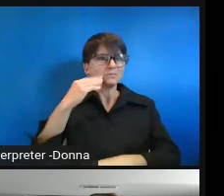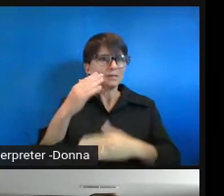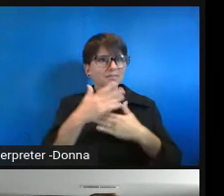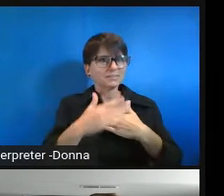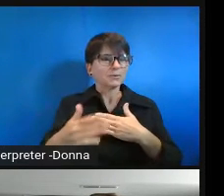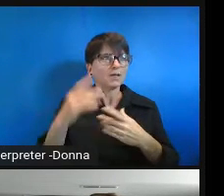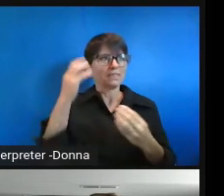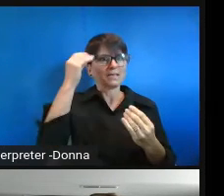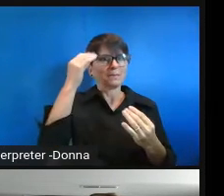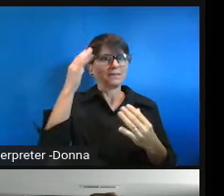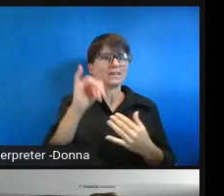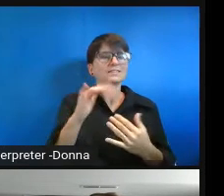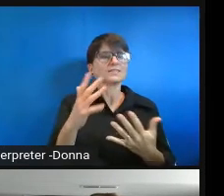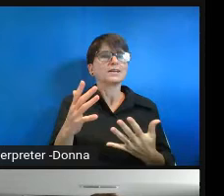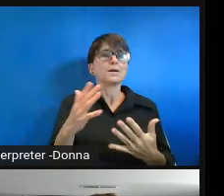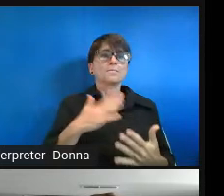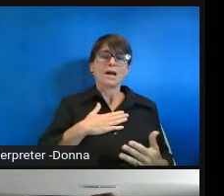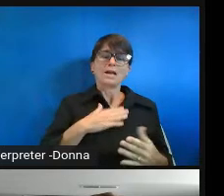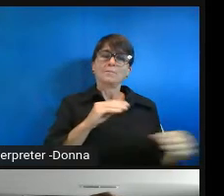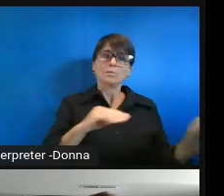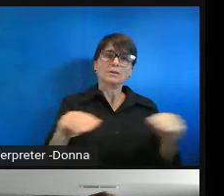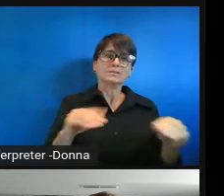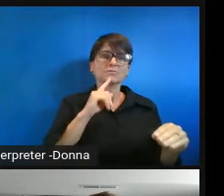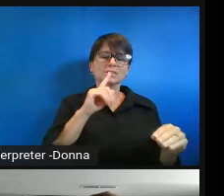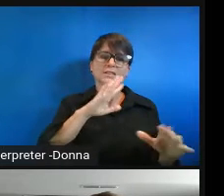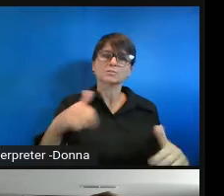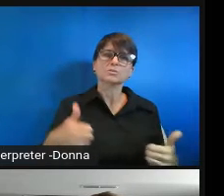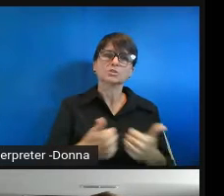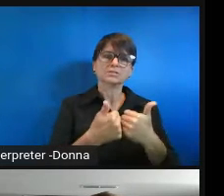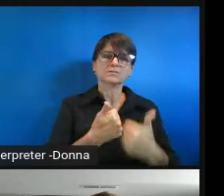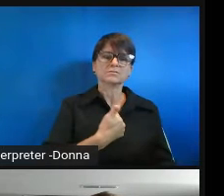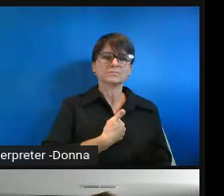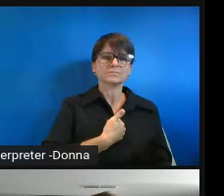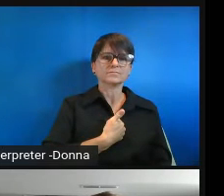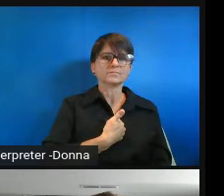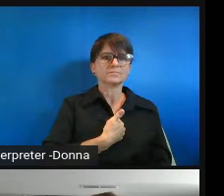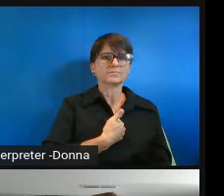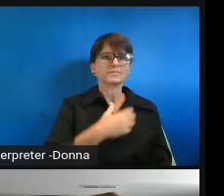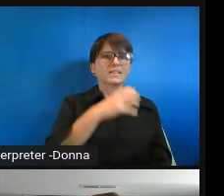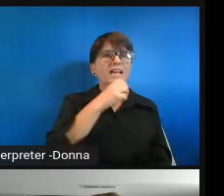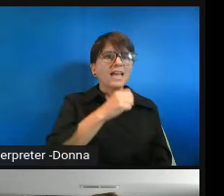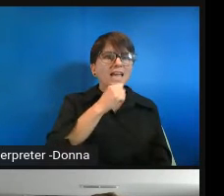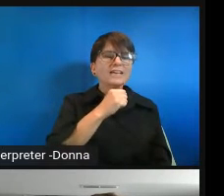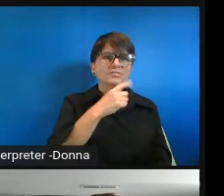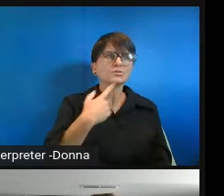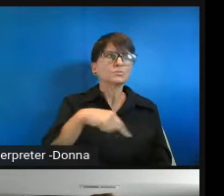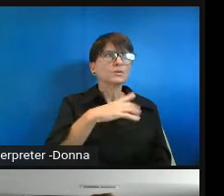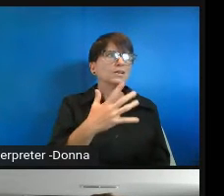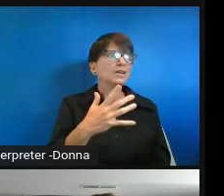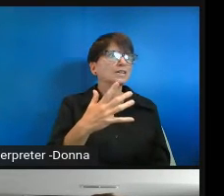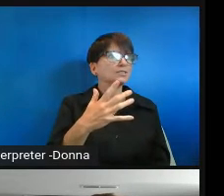my mobility has been a challenge. Old age is a common thread we can all somehow relate to,